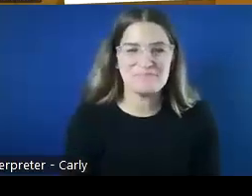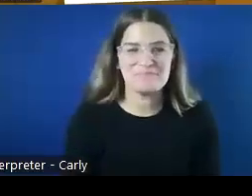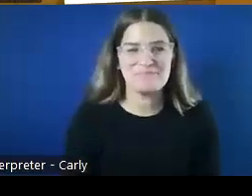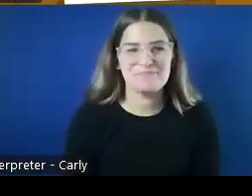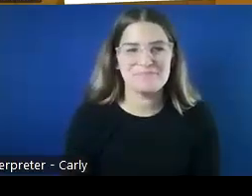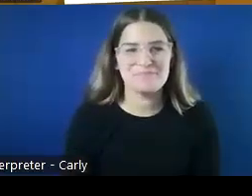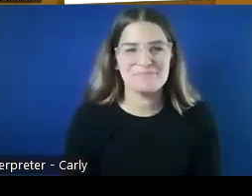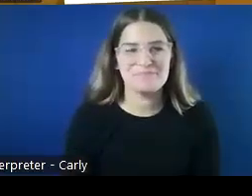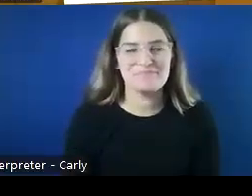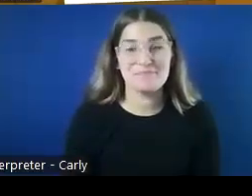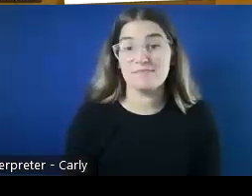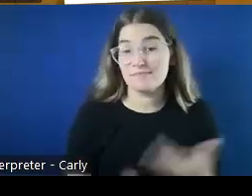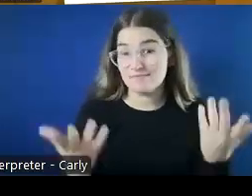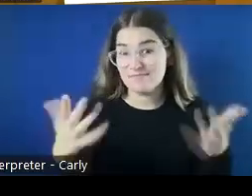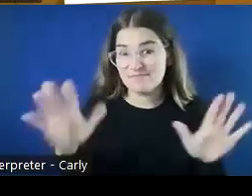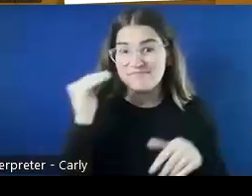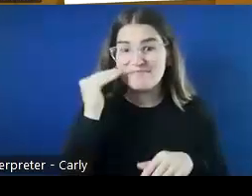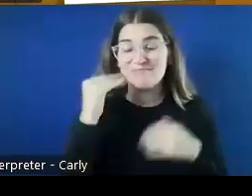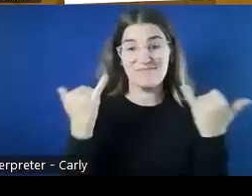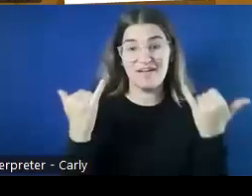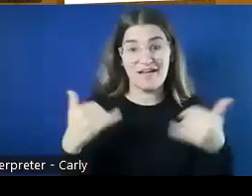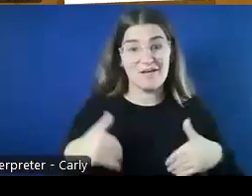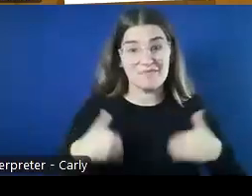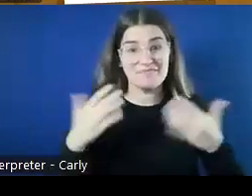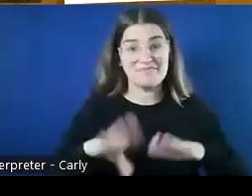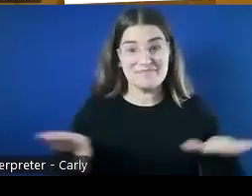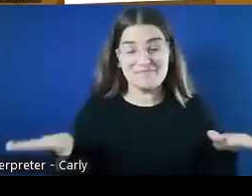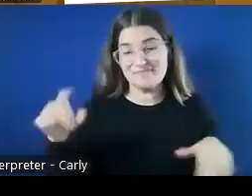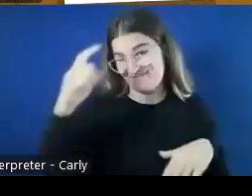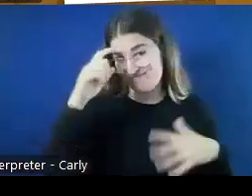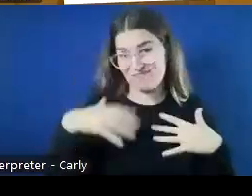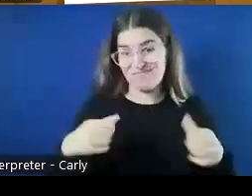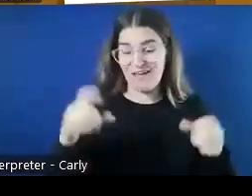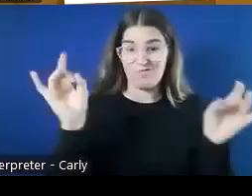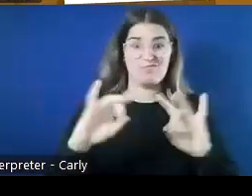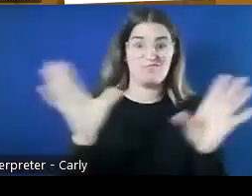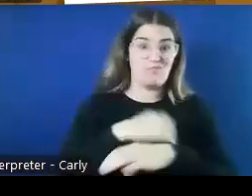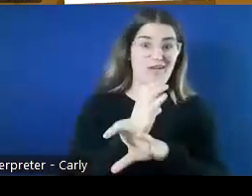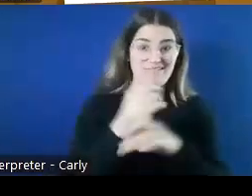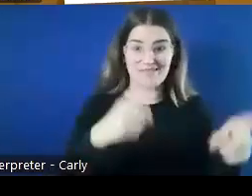there is a pediatric Mental Health crisis um and we have been trying diligently to address